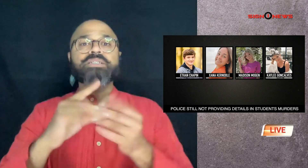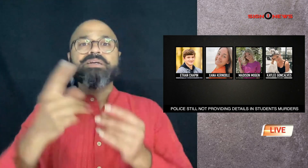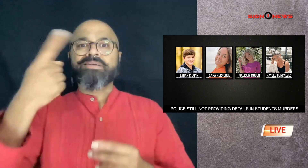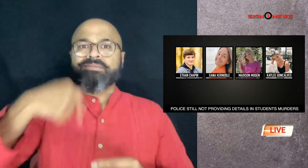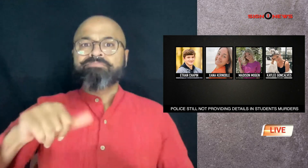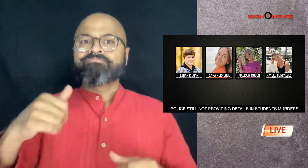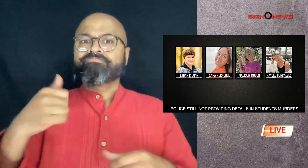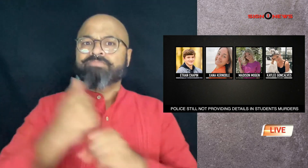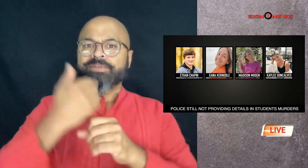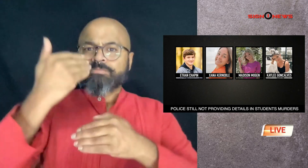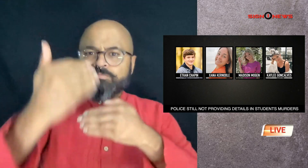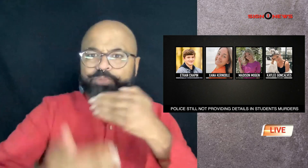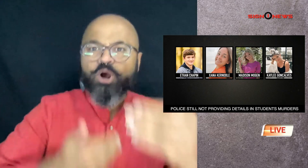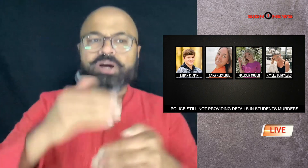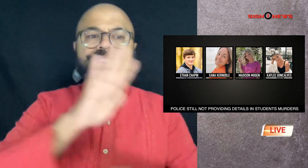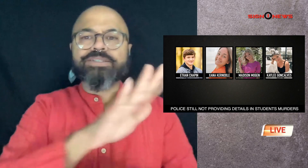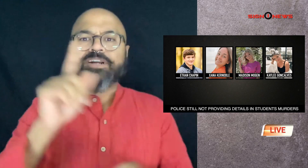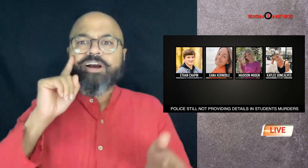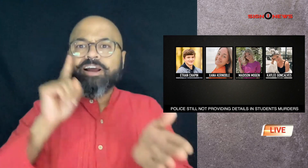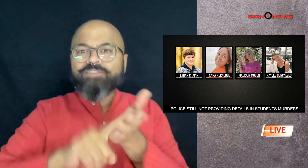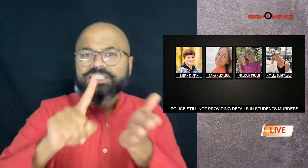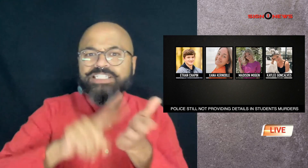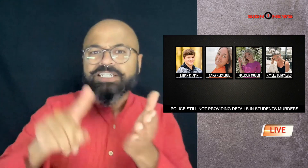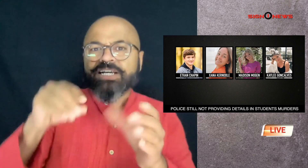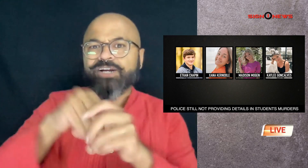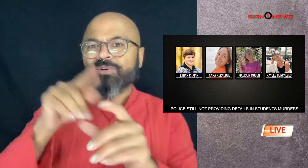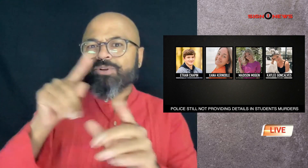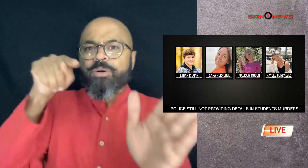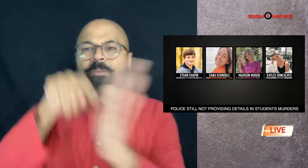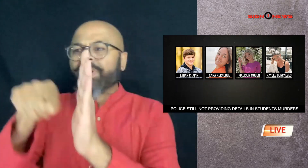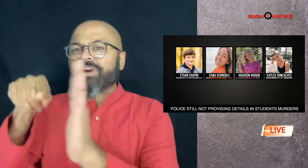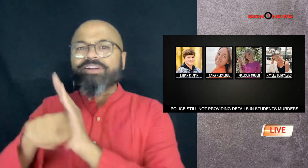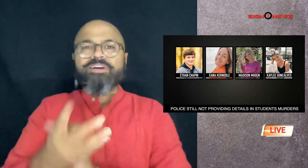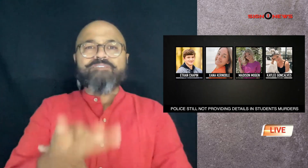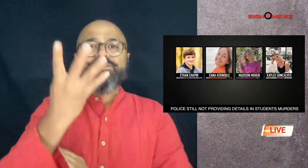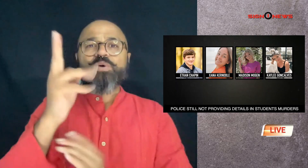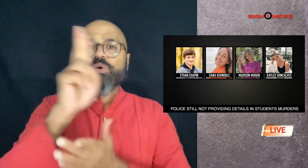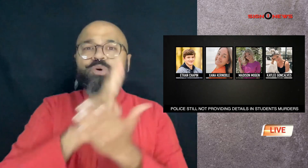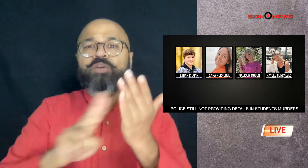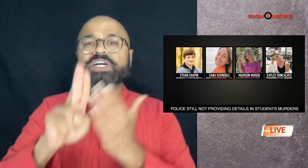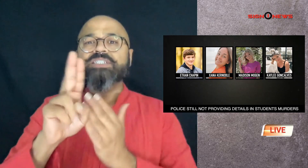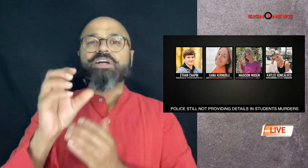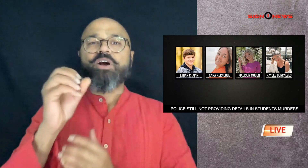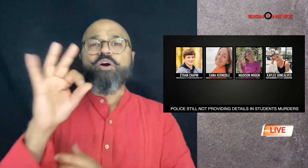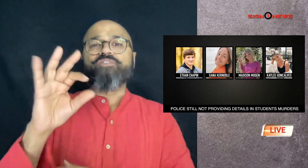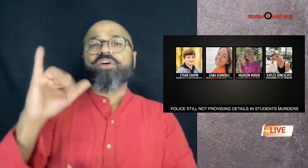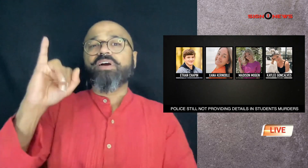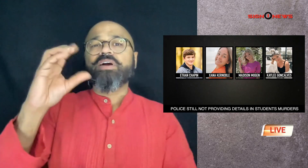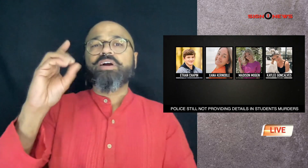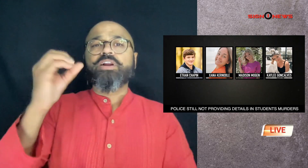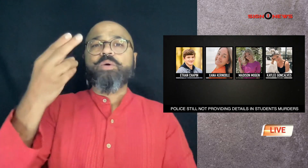authorities in Moscow Idaho say they are making progress in their investigation into the murders